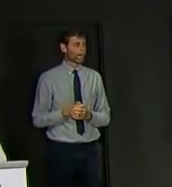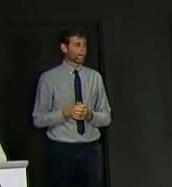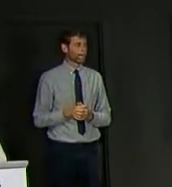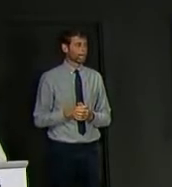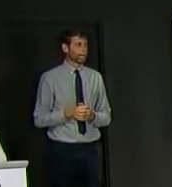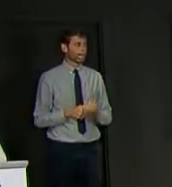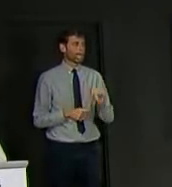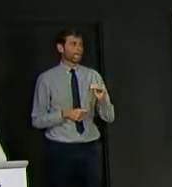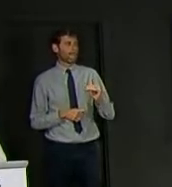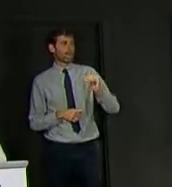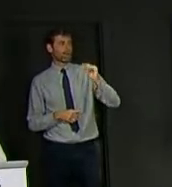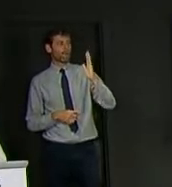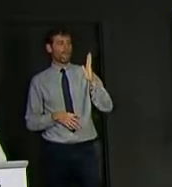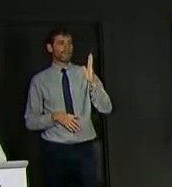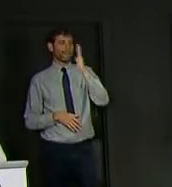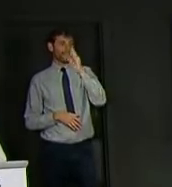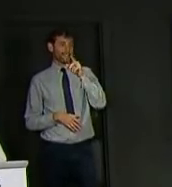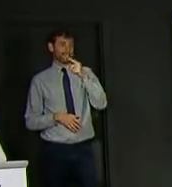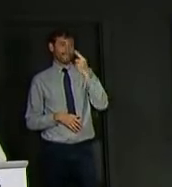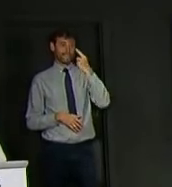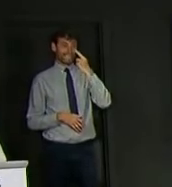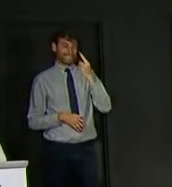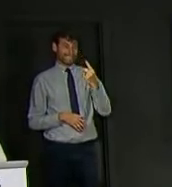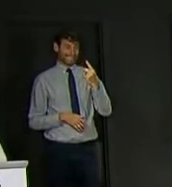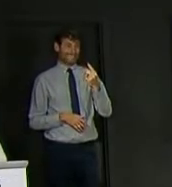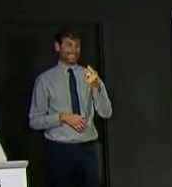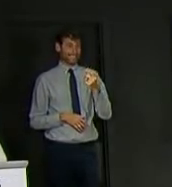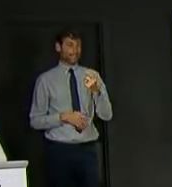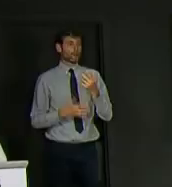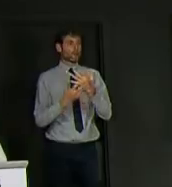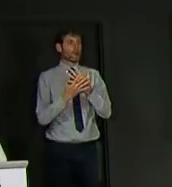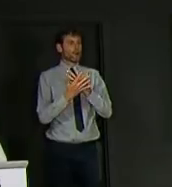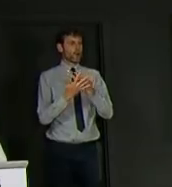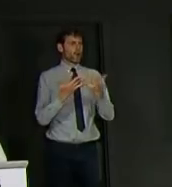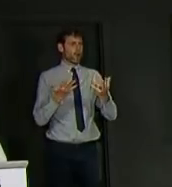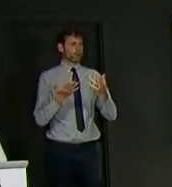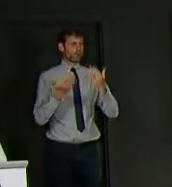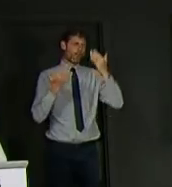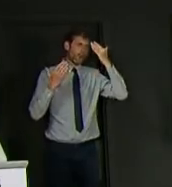have already seen a surge in bookings for staycation holiday accommodation. Given and